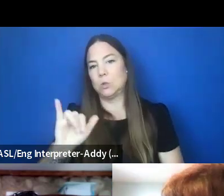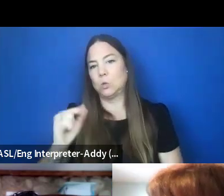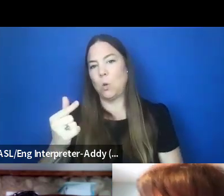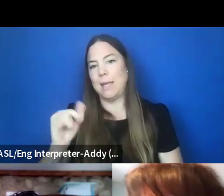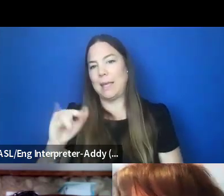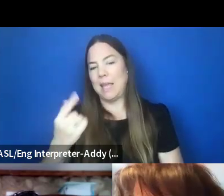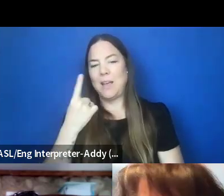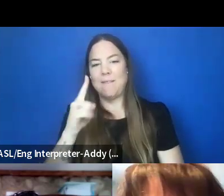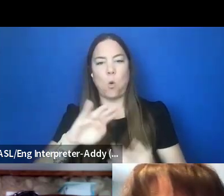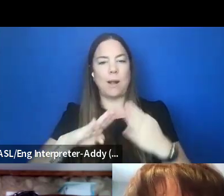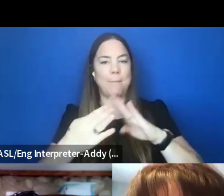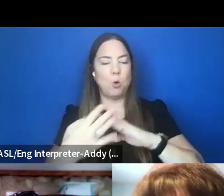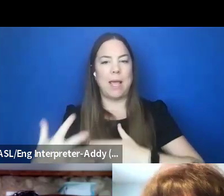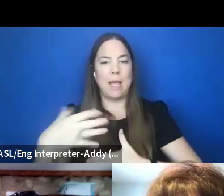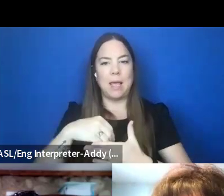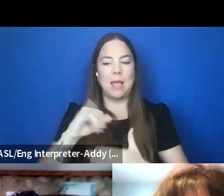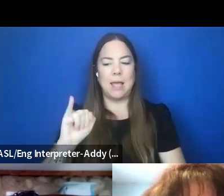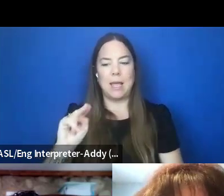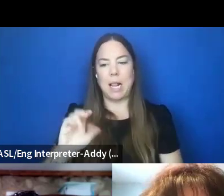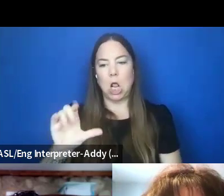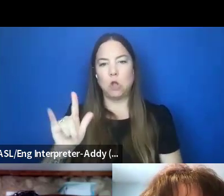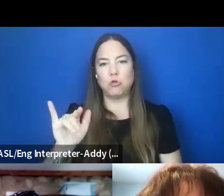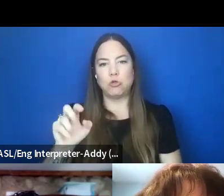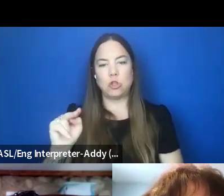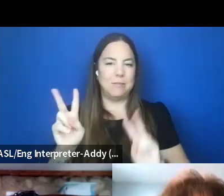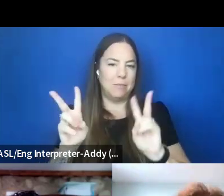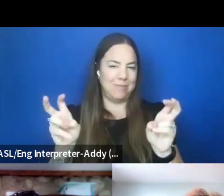Adeleigh Belyeu: They're doing a tour on that. And they're gonna come.